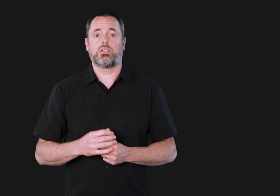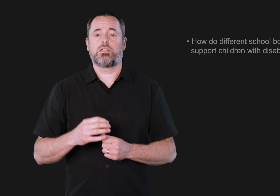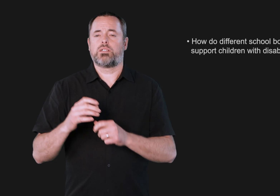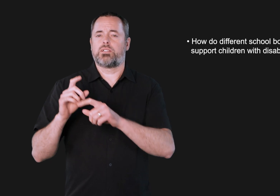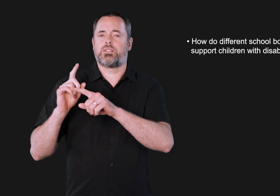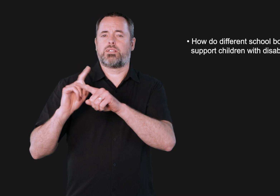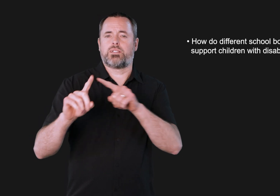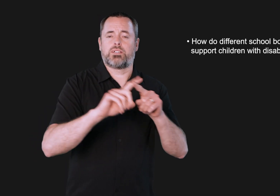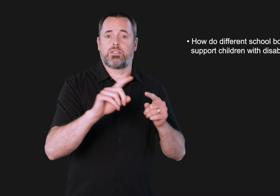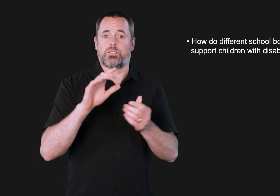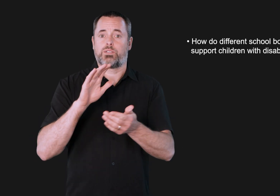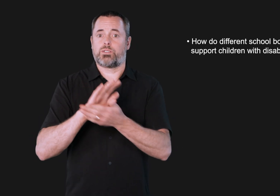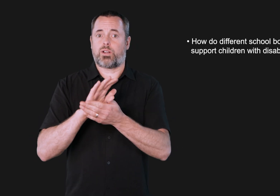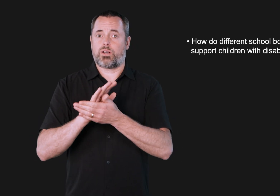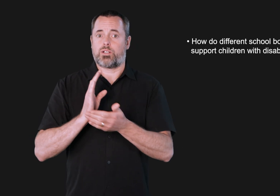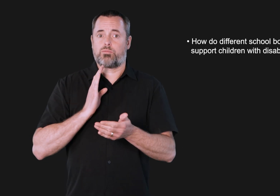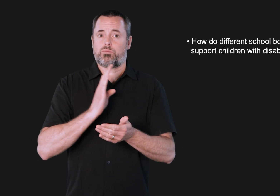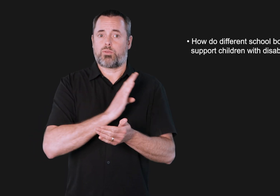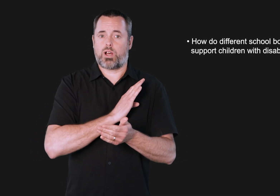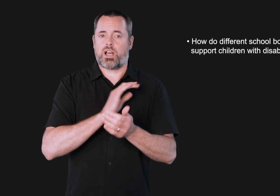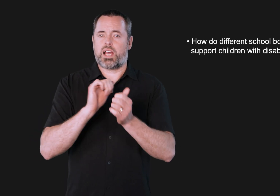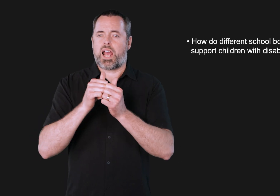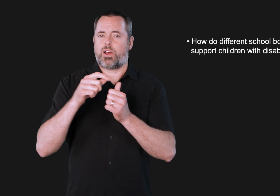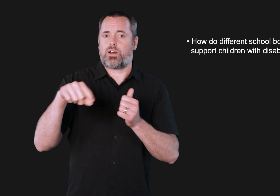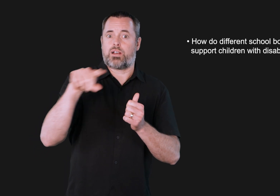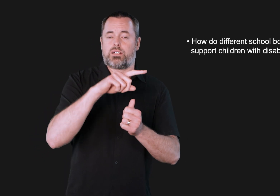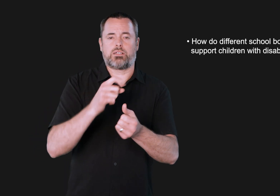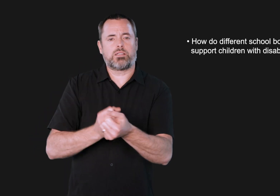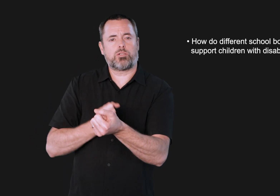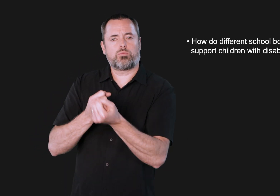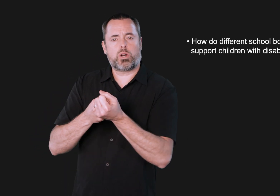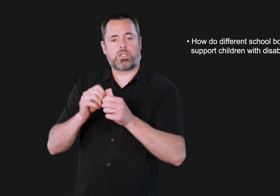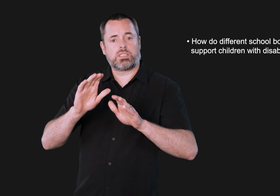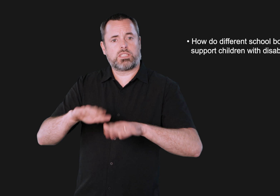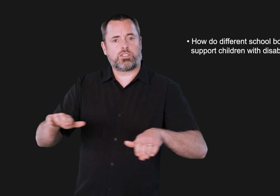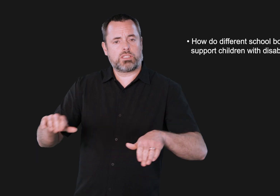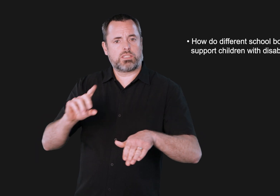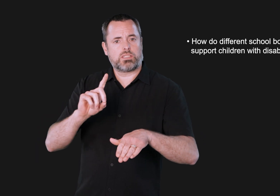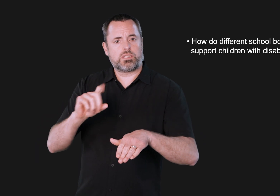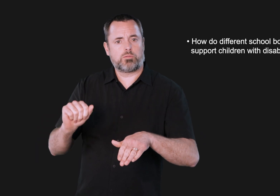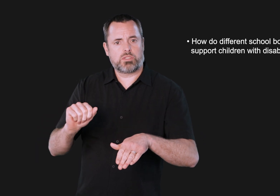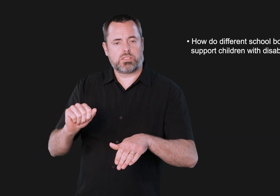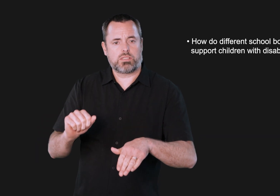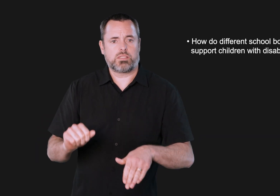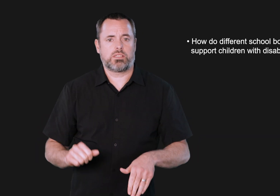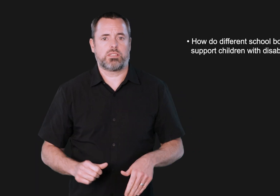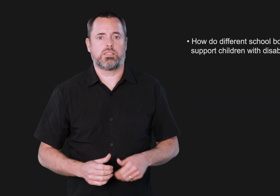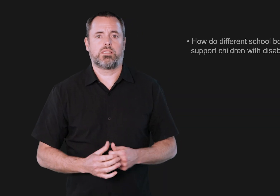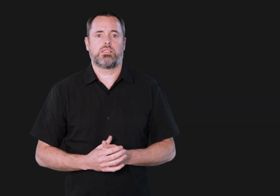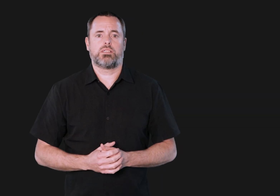• How do different school boards support children with disabilities?